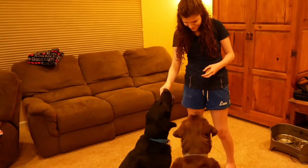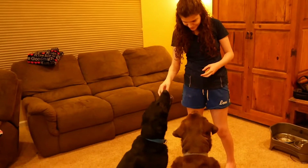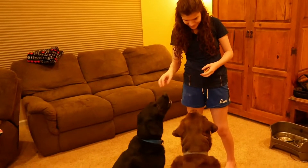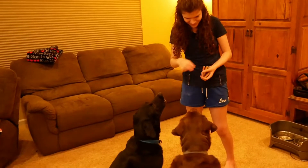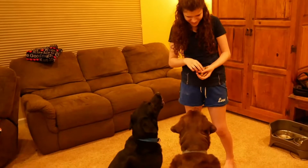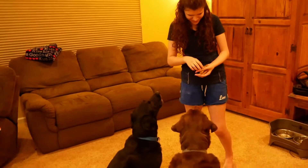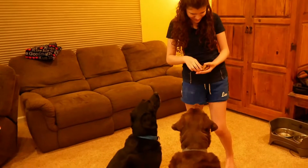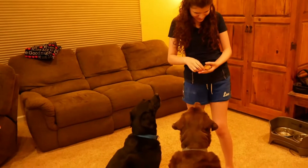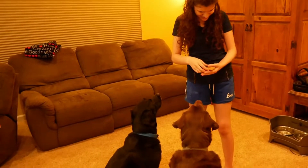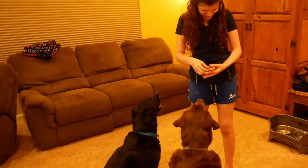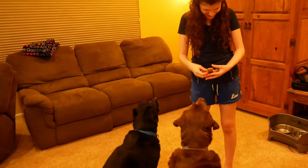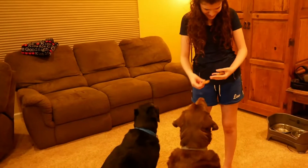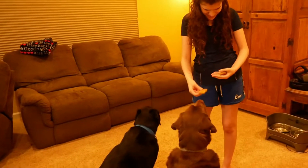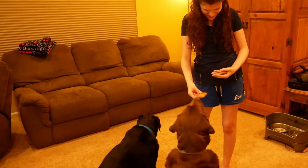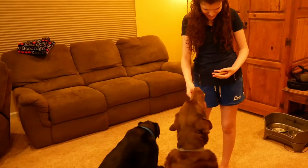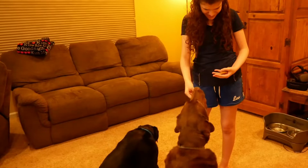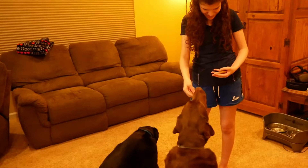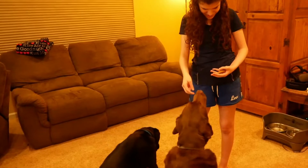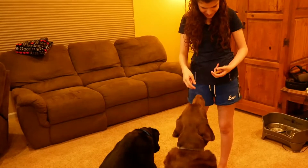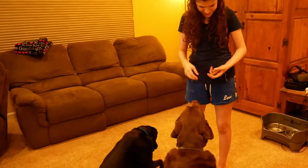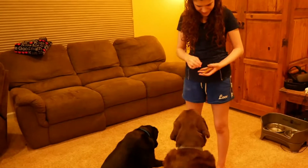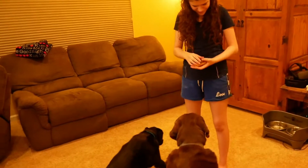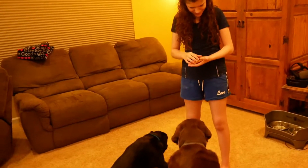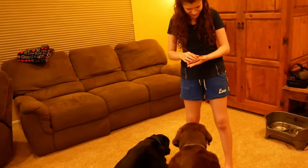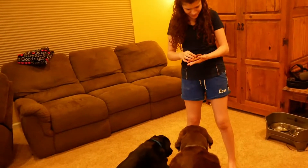so unfortunately she saw the treats do you want to